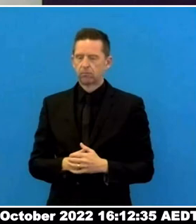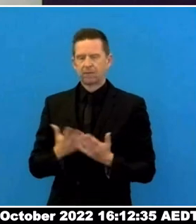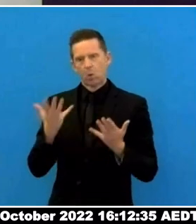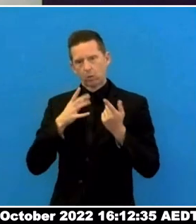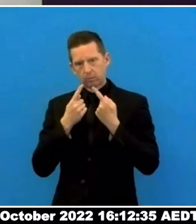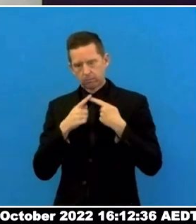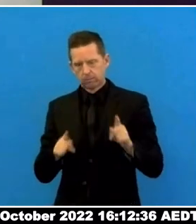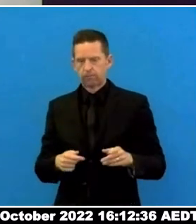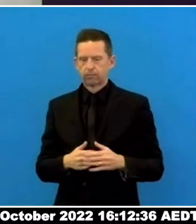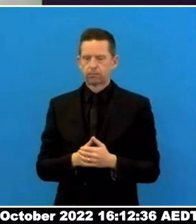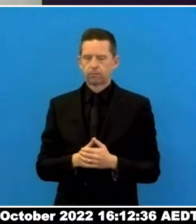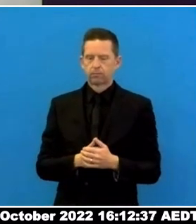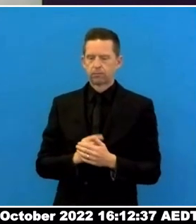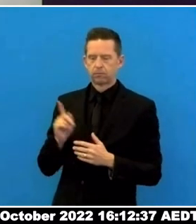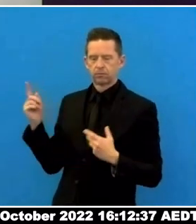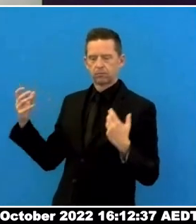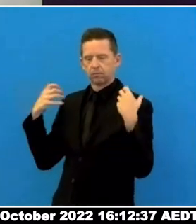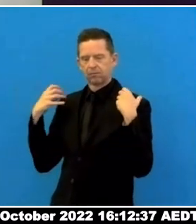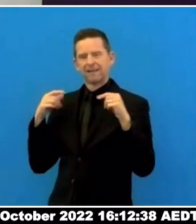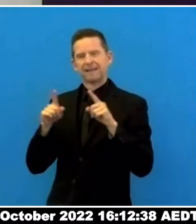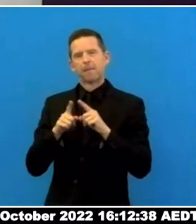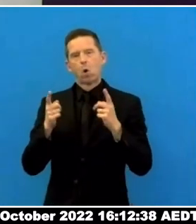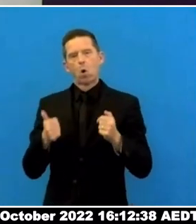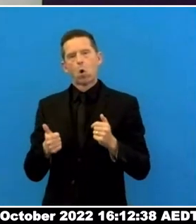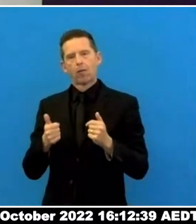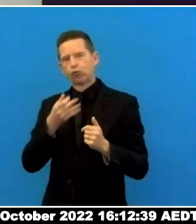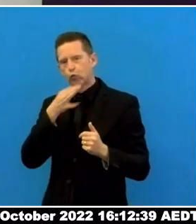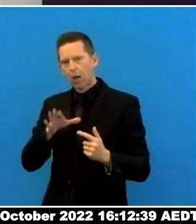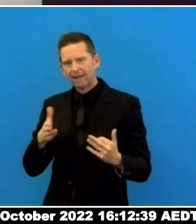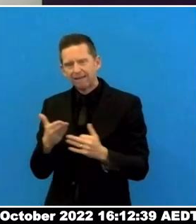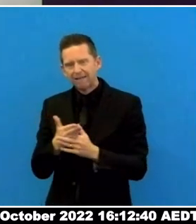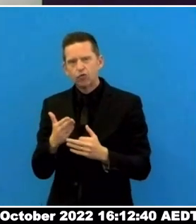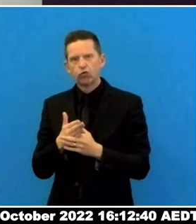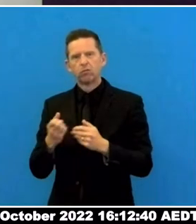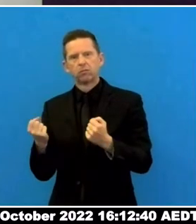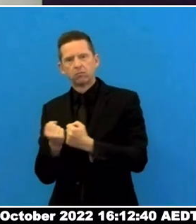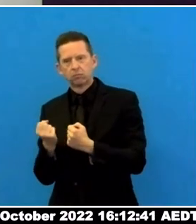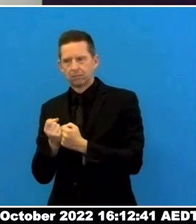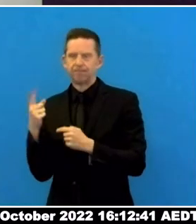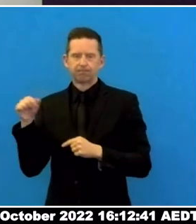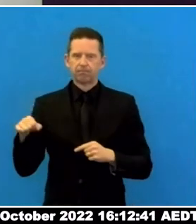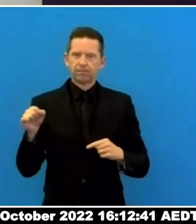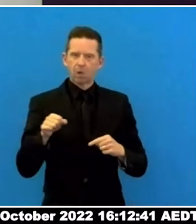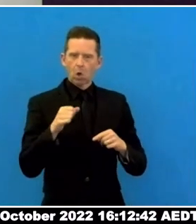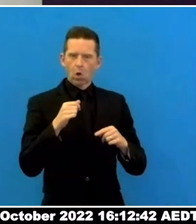Early childhood care, yes. Yes. Family care. There is lots of other organisations.